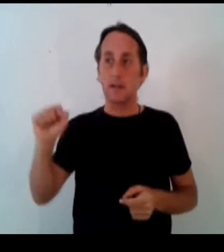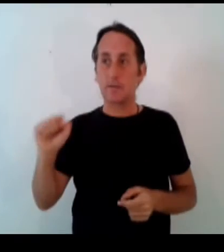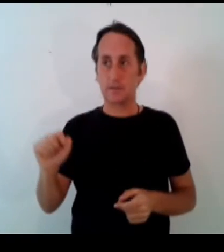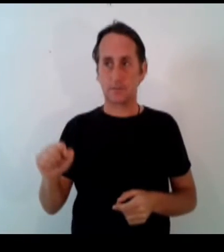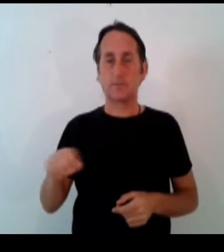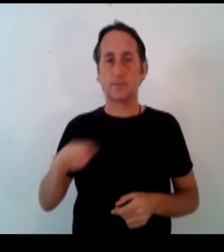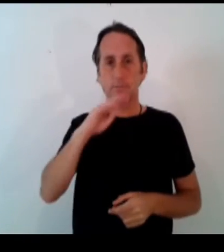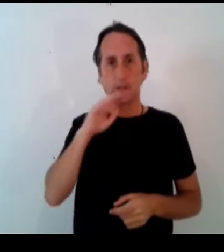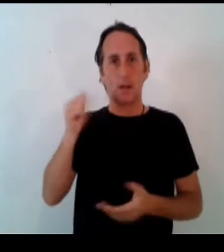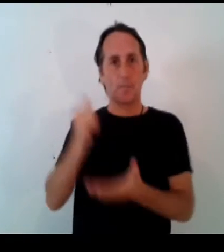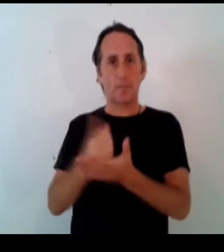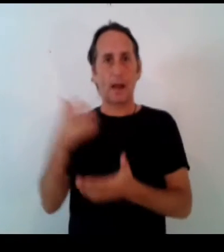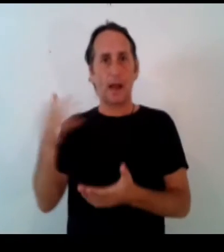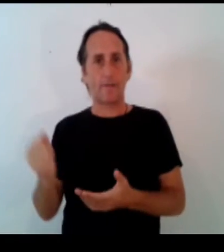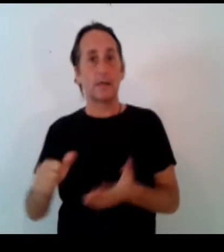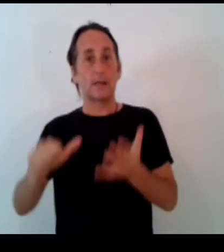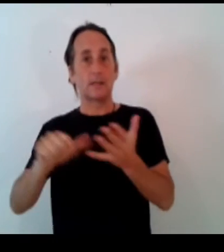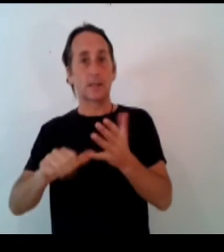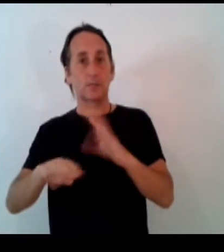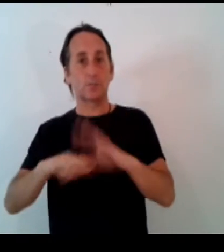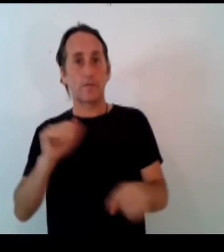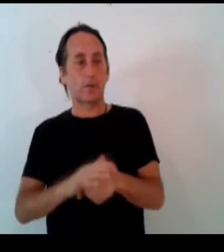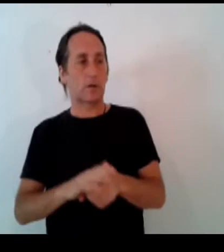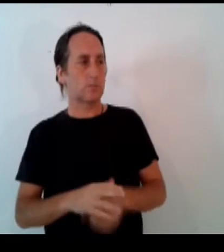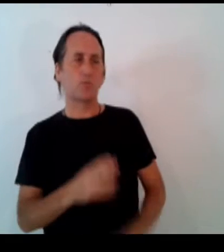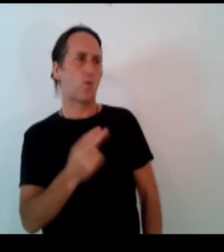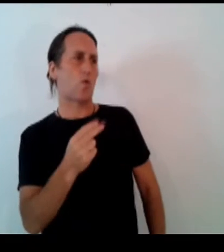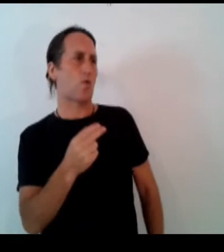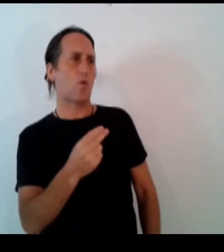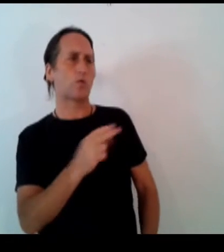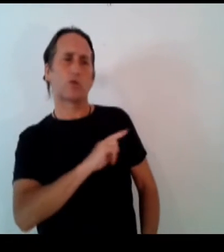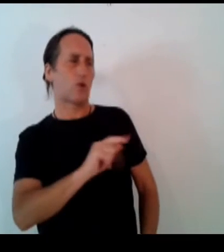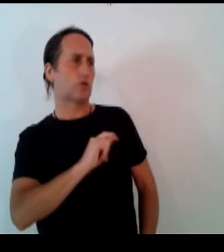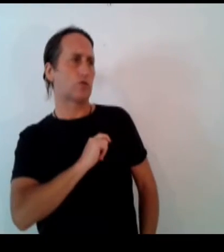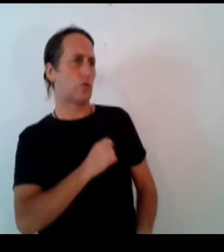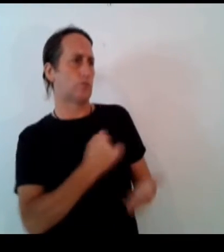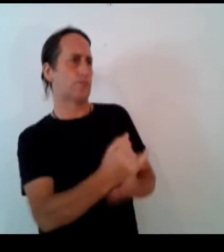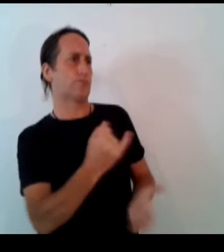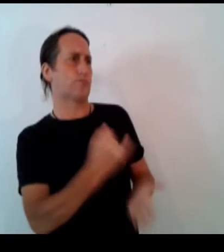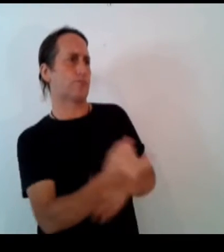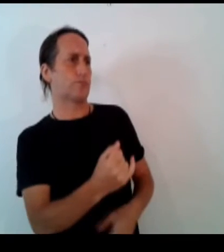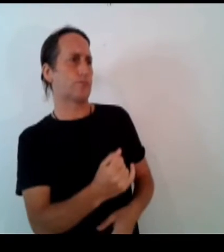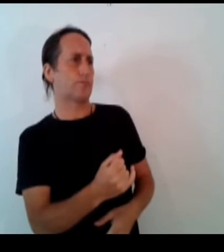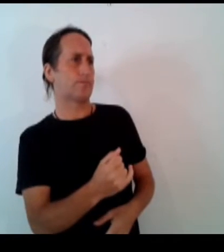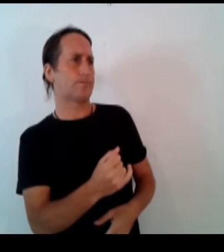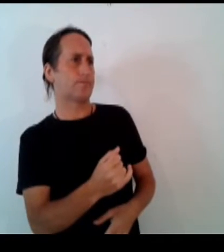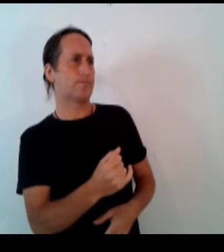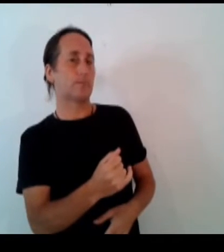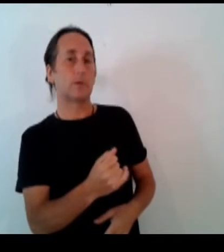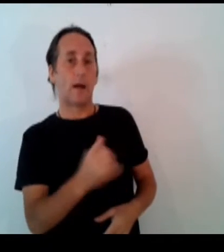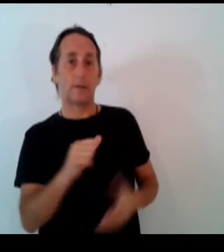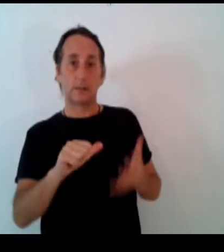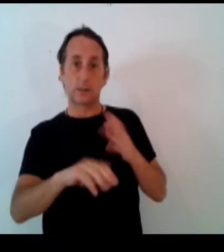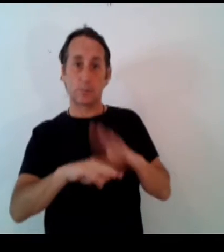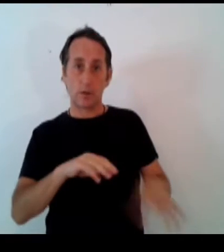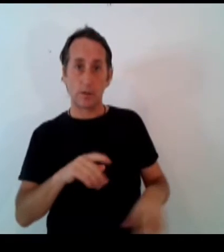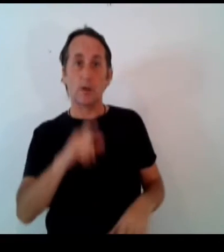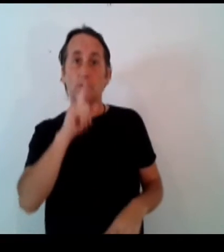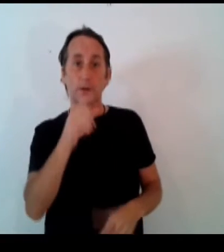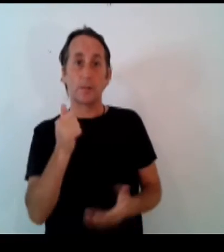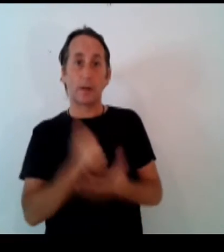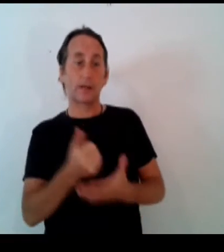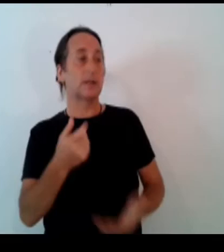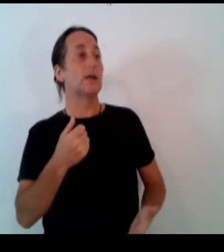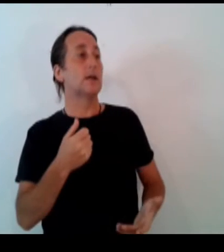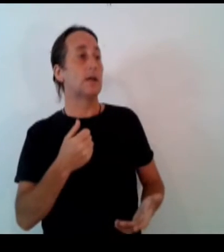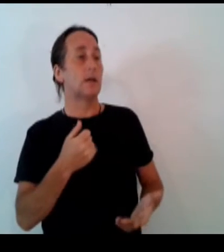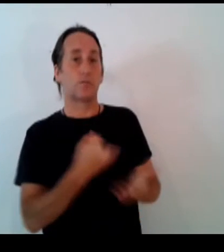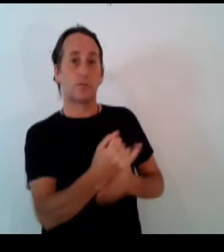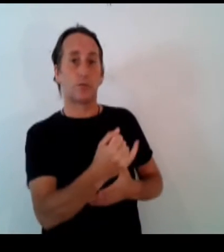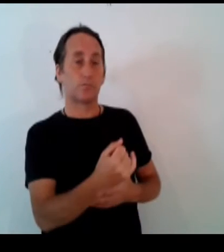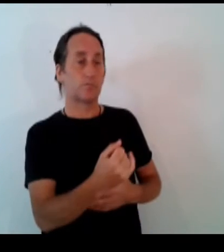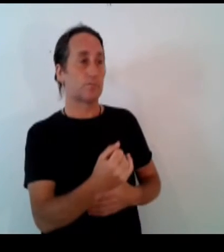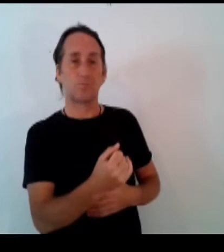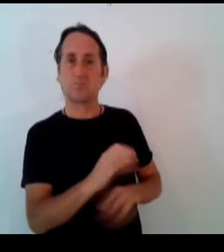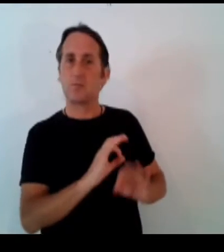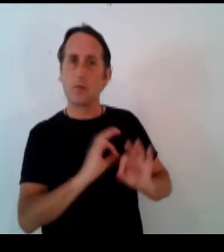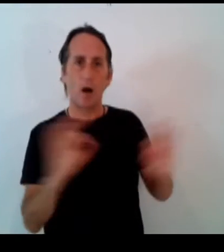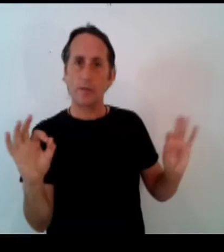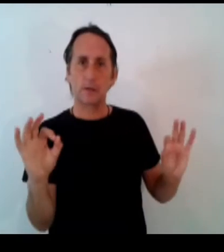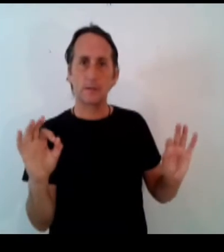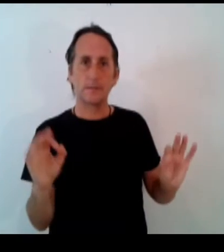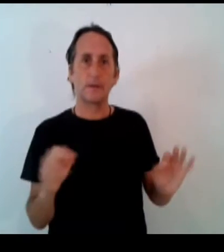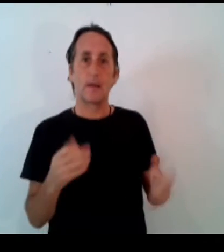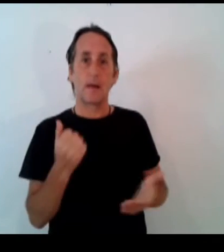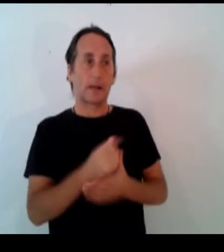So they had 6 months to rebutt the charge under the Universal Commercial Code system and they couldn't because they can't, it is Fractional reserve Banking